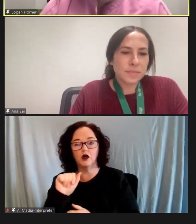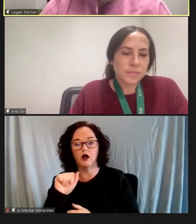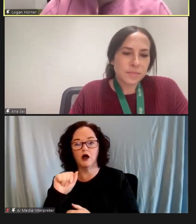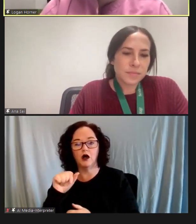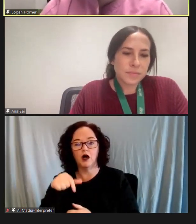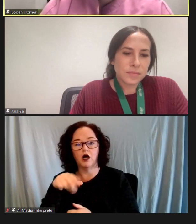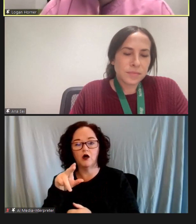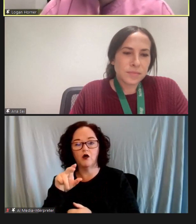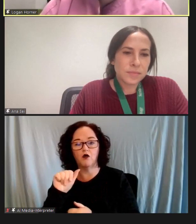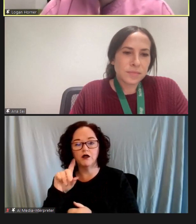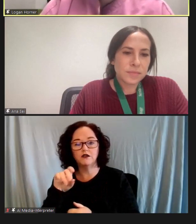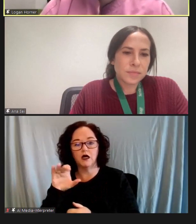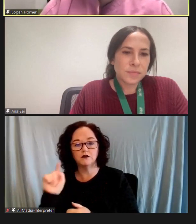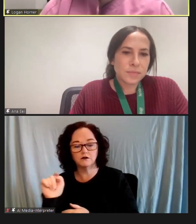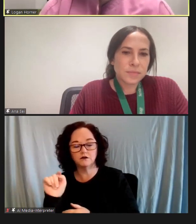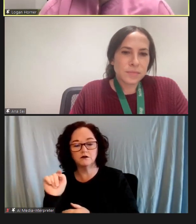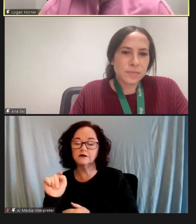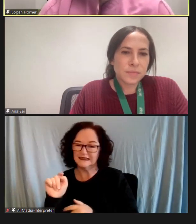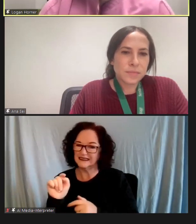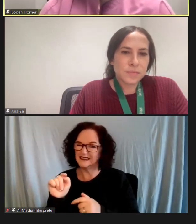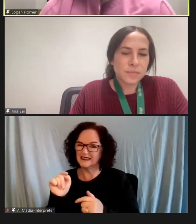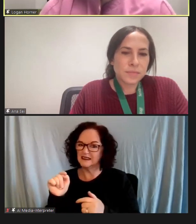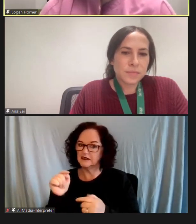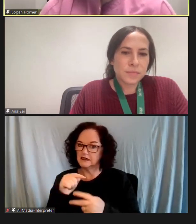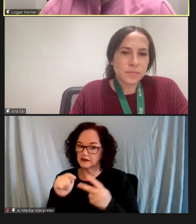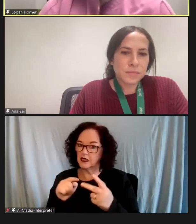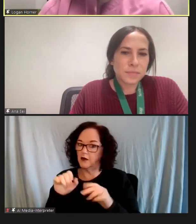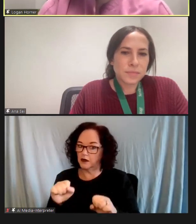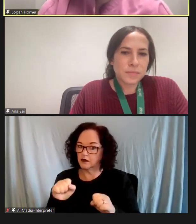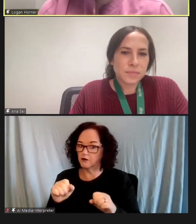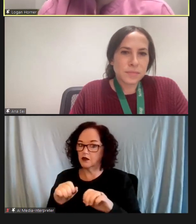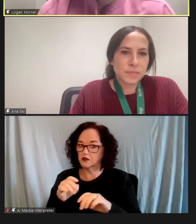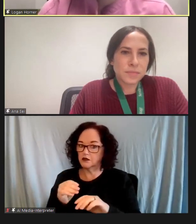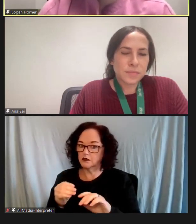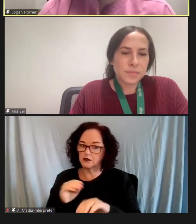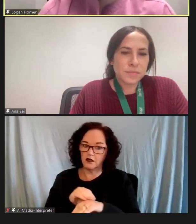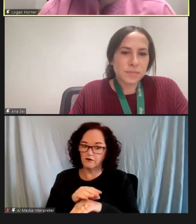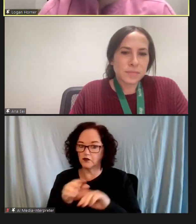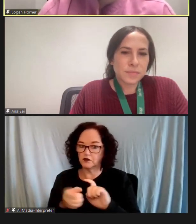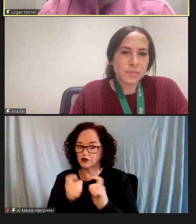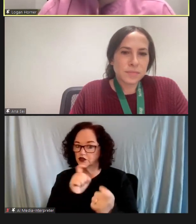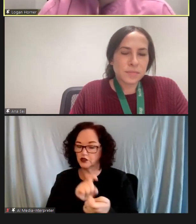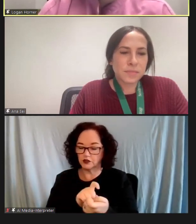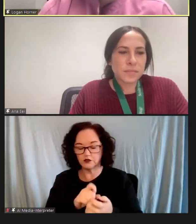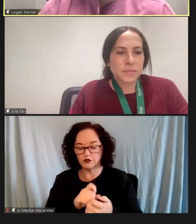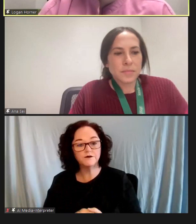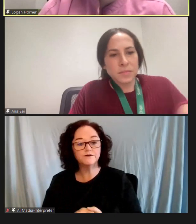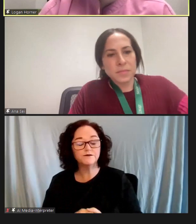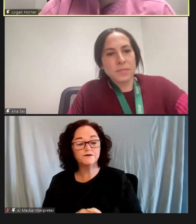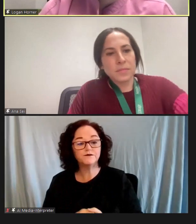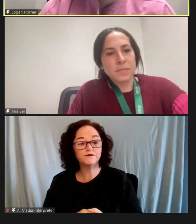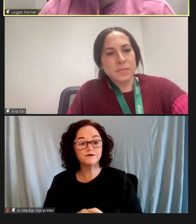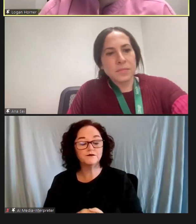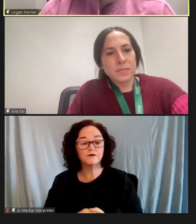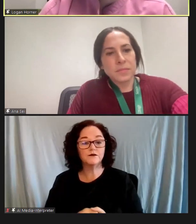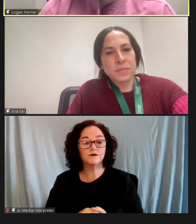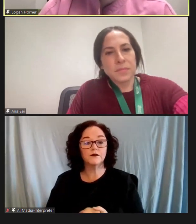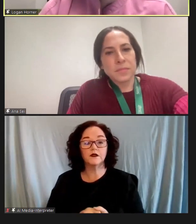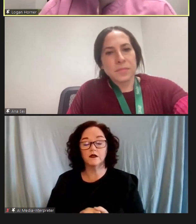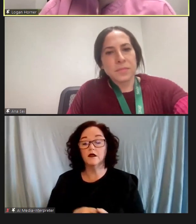things um again with unilateral hearing loss like this we're looking at